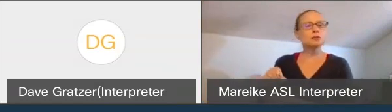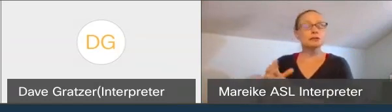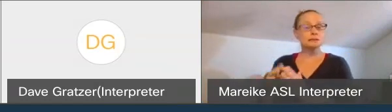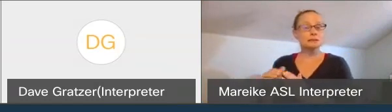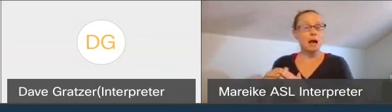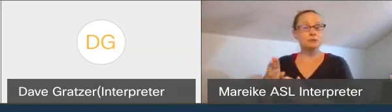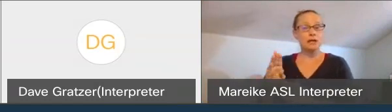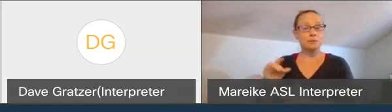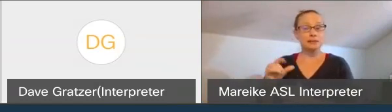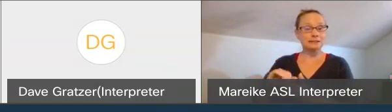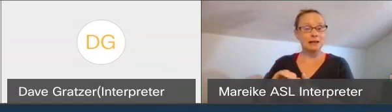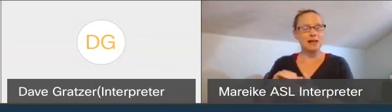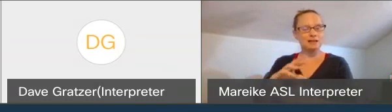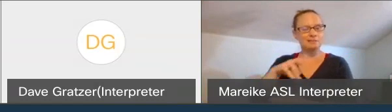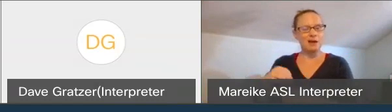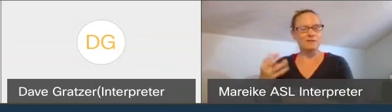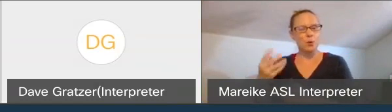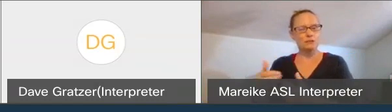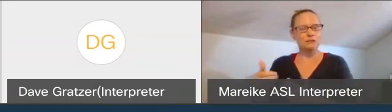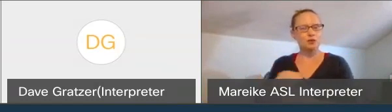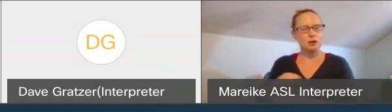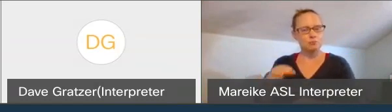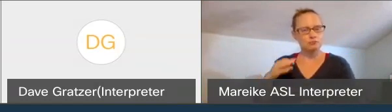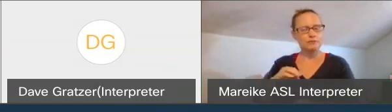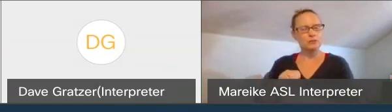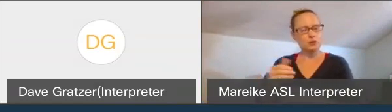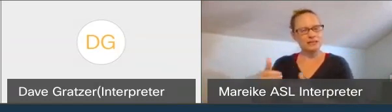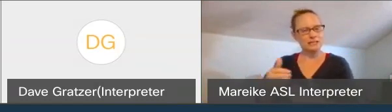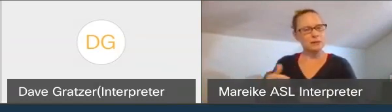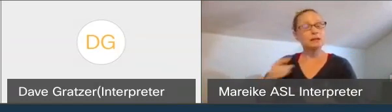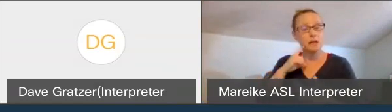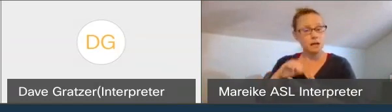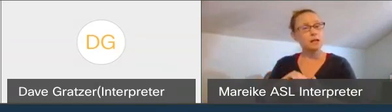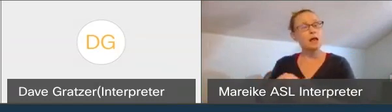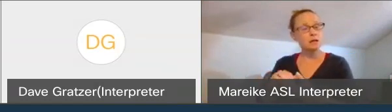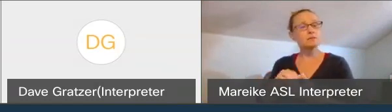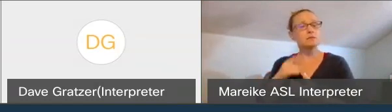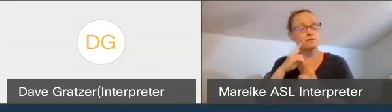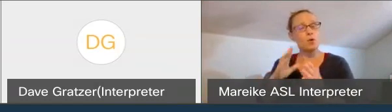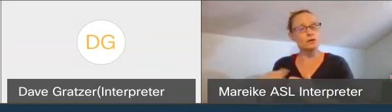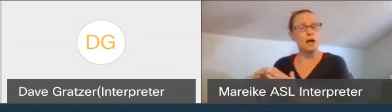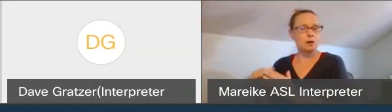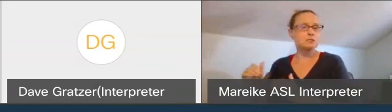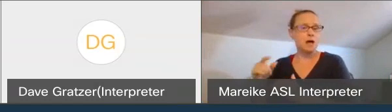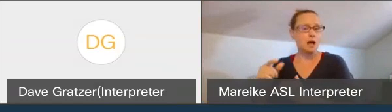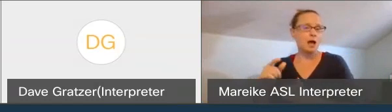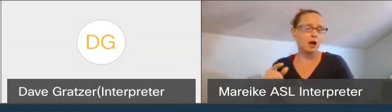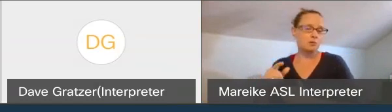is composed of four separate non-profits that work independently and collectively on behalf of Downtown--uh, on behalf of Downtown Billings.